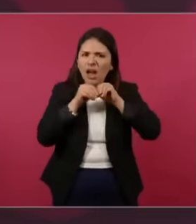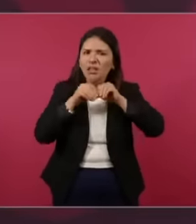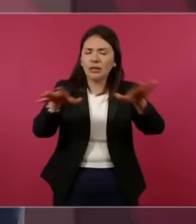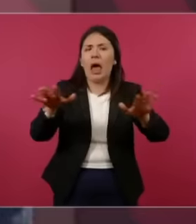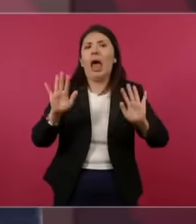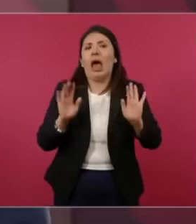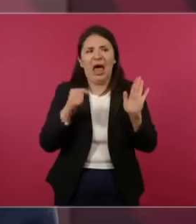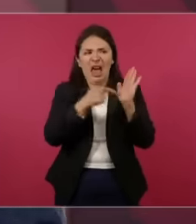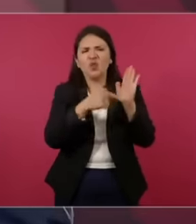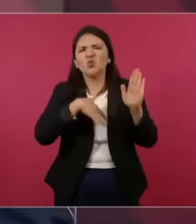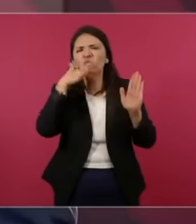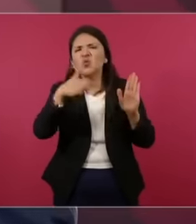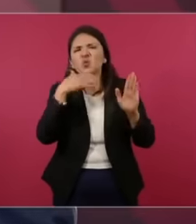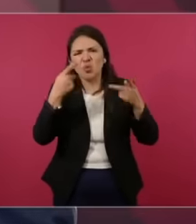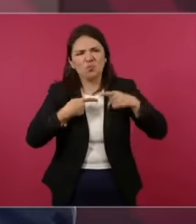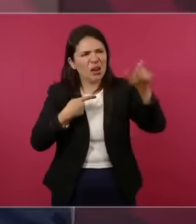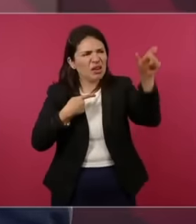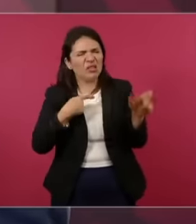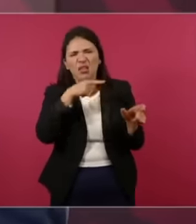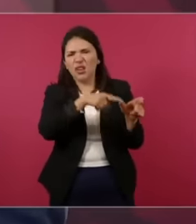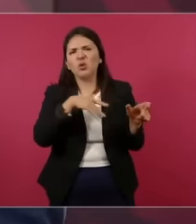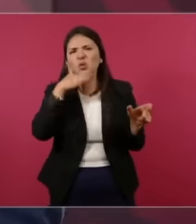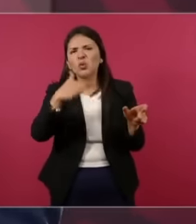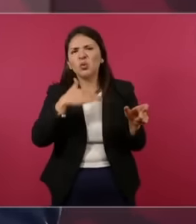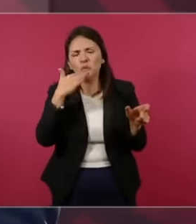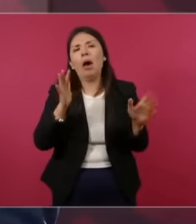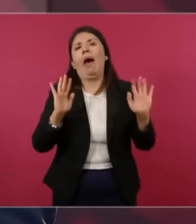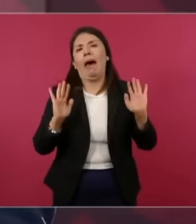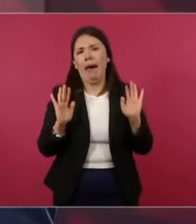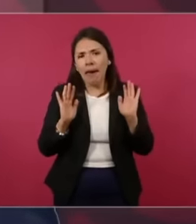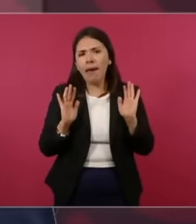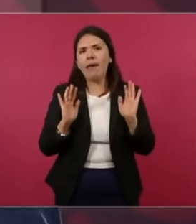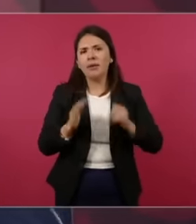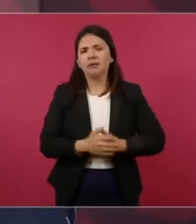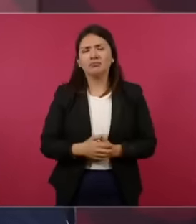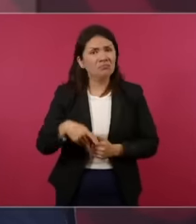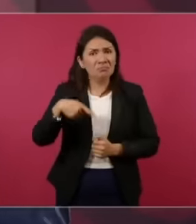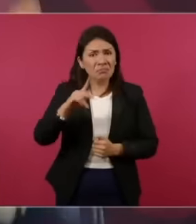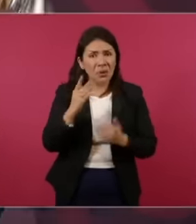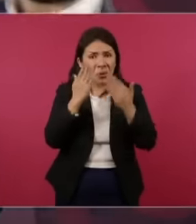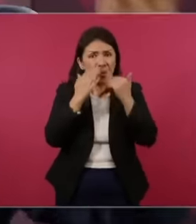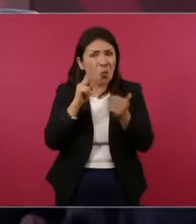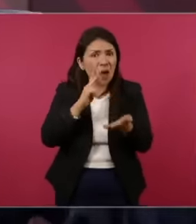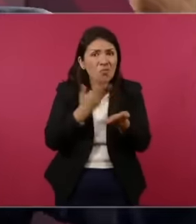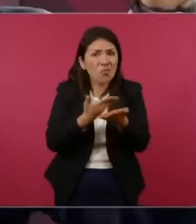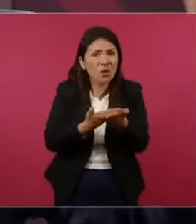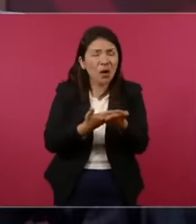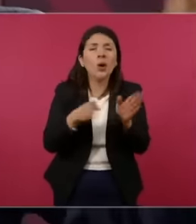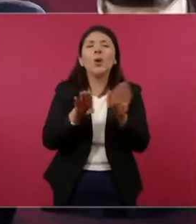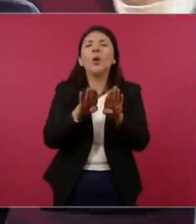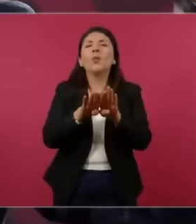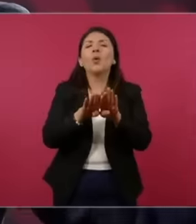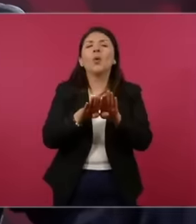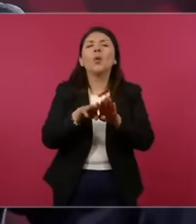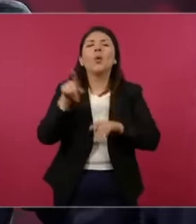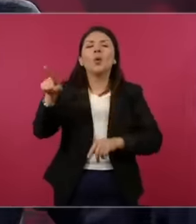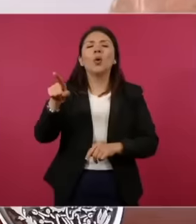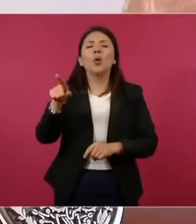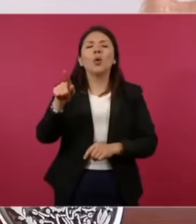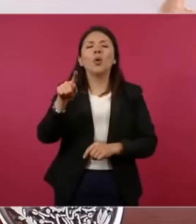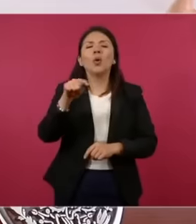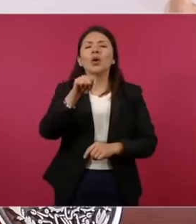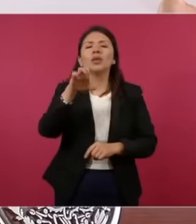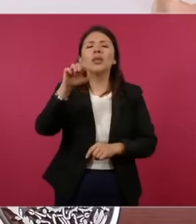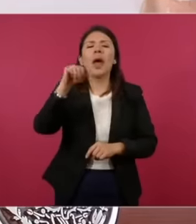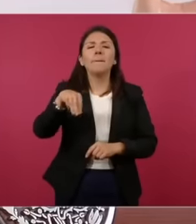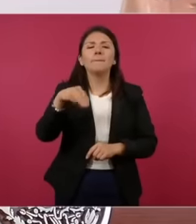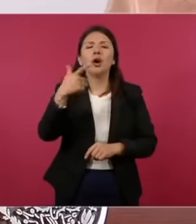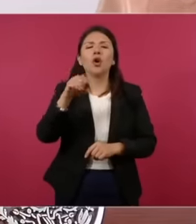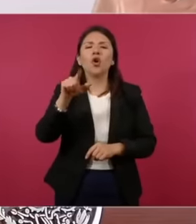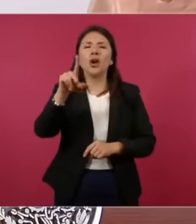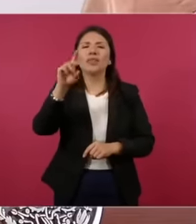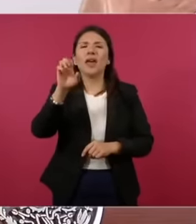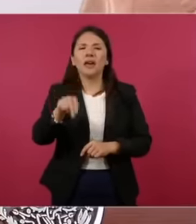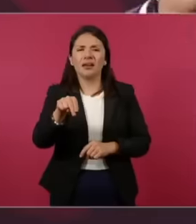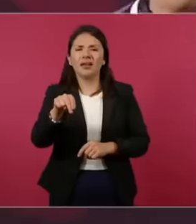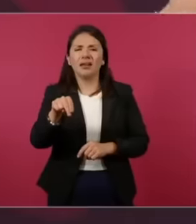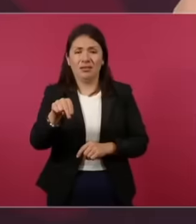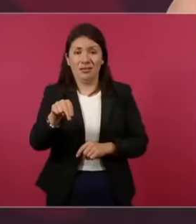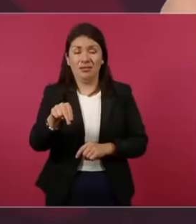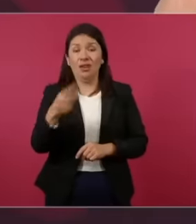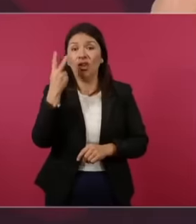corrupt but if he doesn't have that there is the case of the Tin Golden no twice